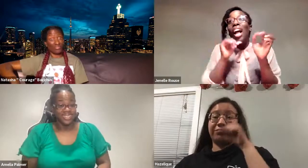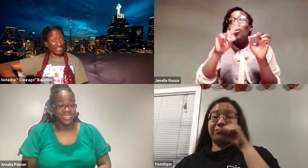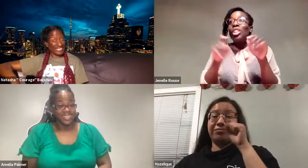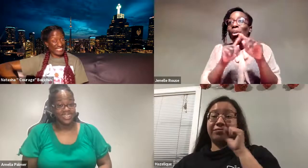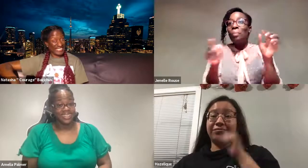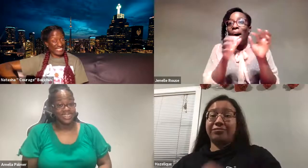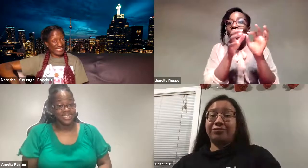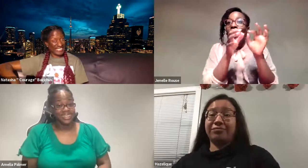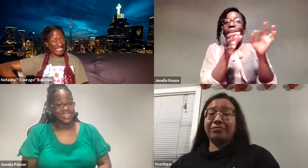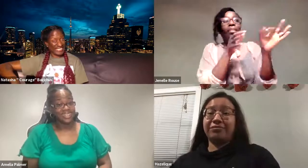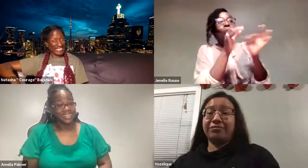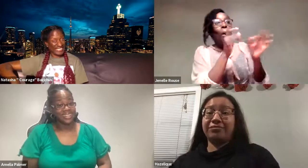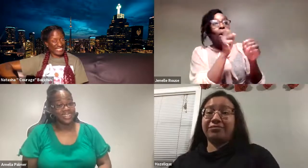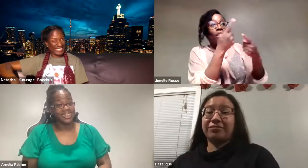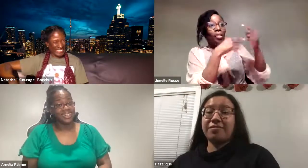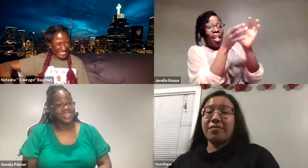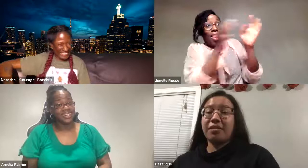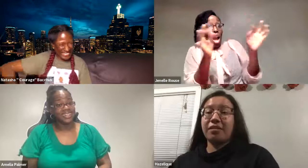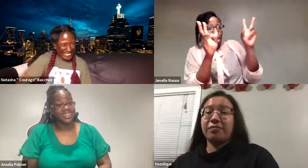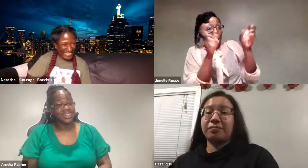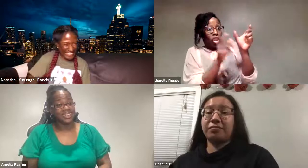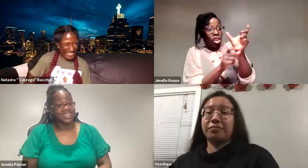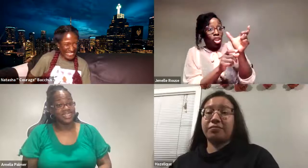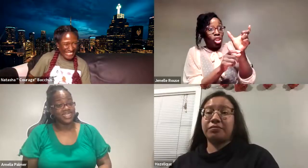and you have to touch says amelia - jenelle's saying